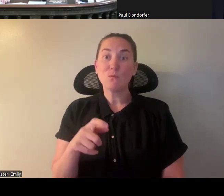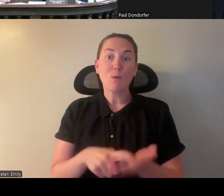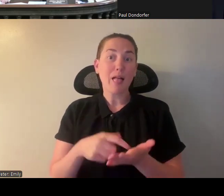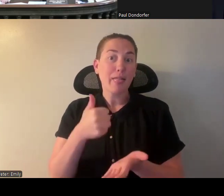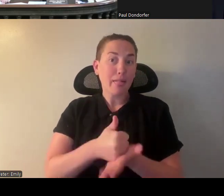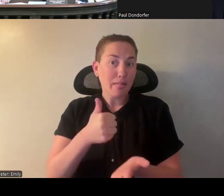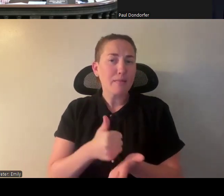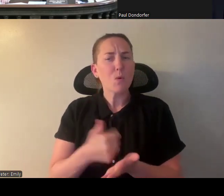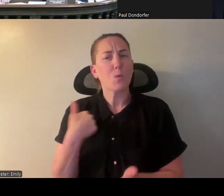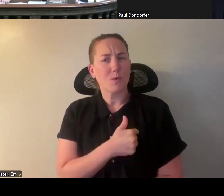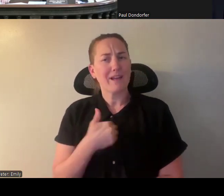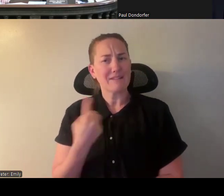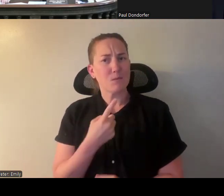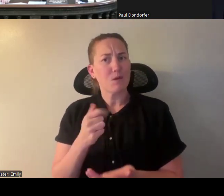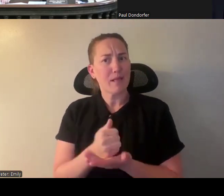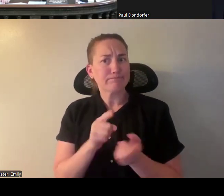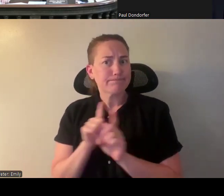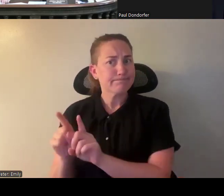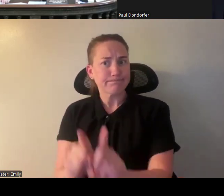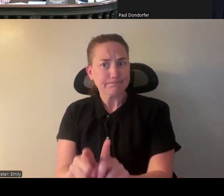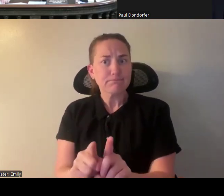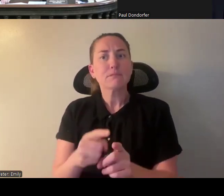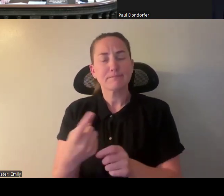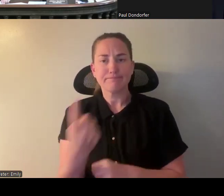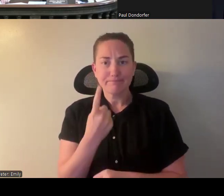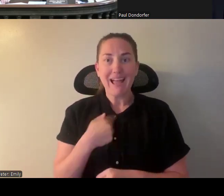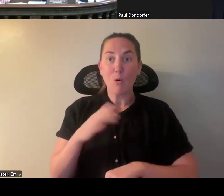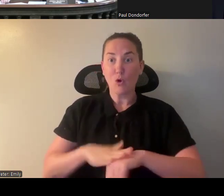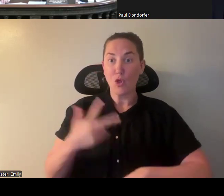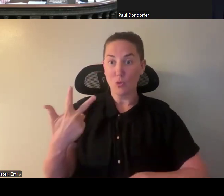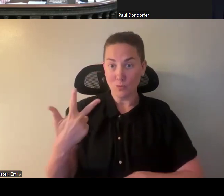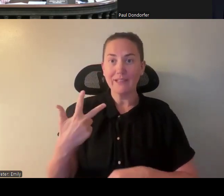available to assist you in approaching the lectern I will call three people forward at one time Each